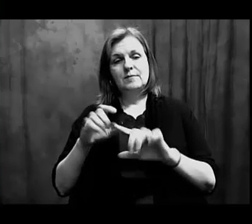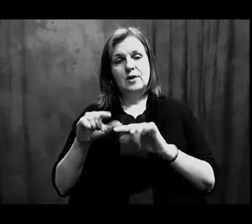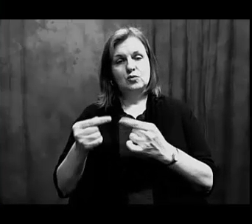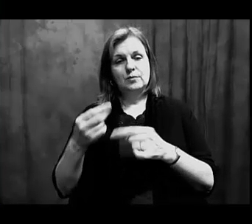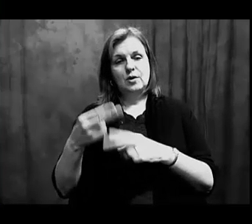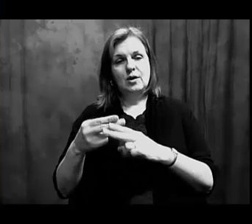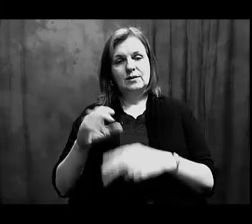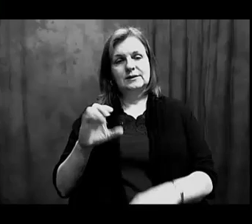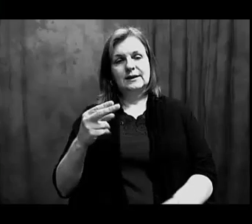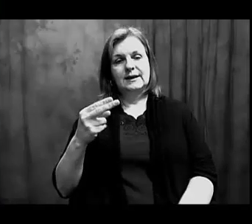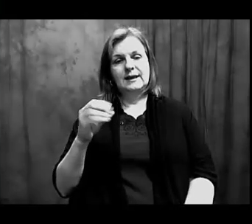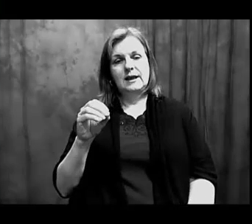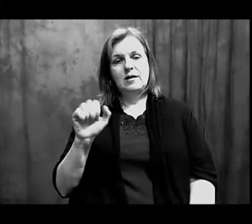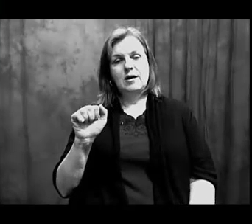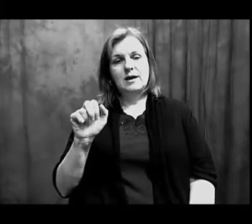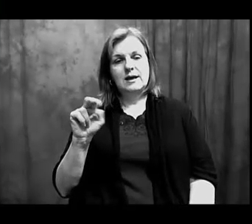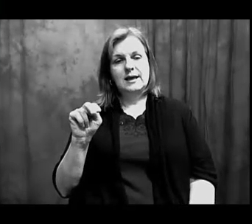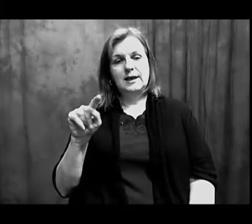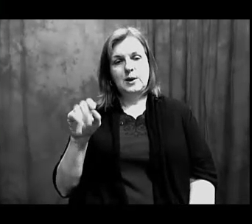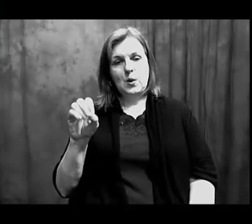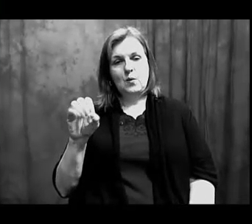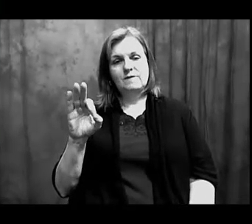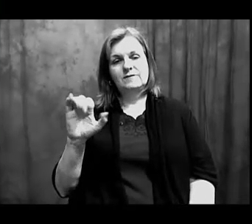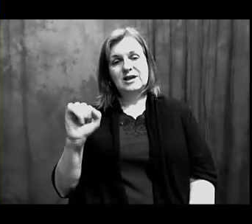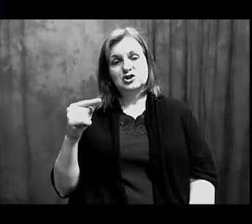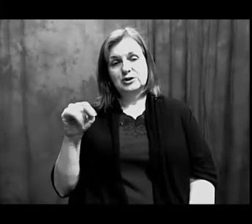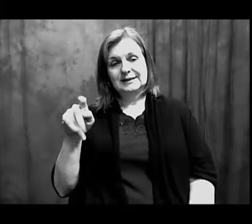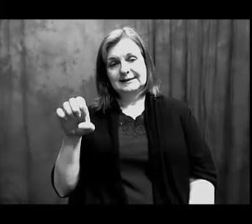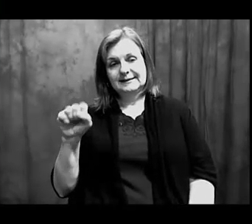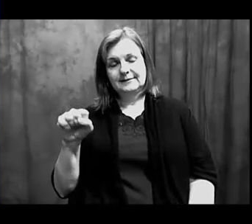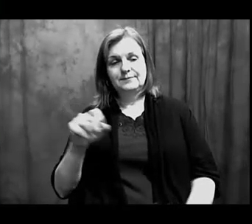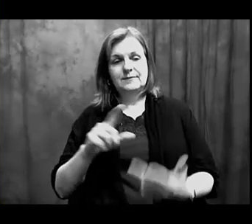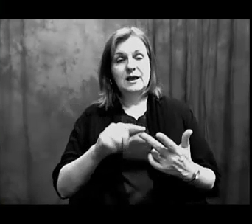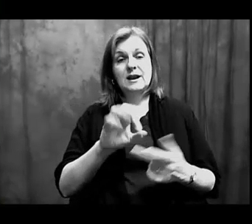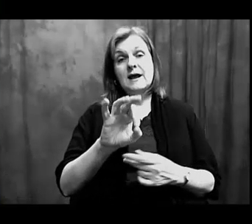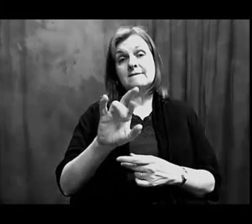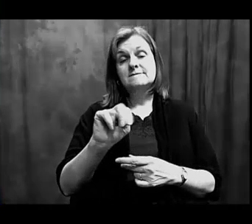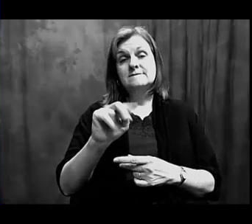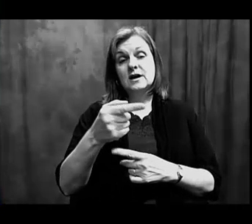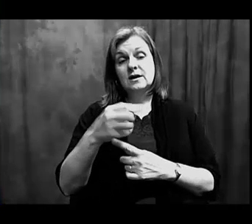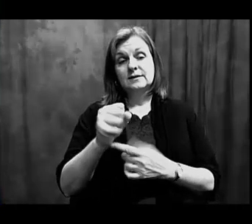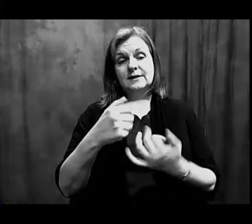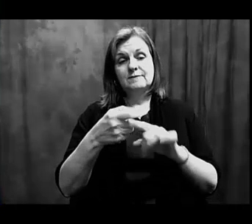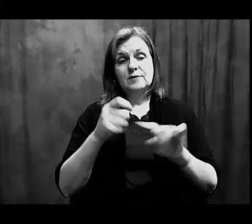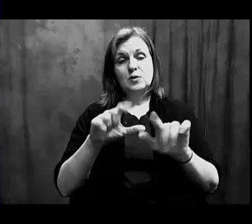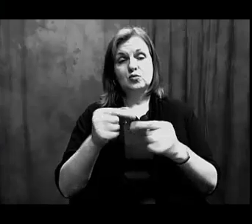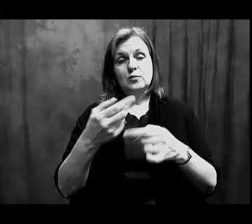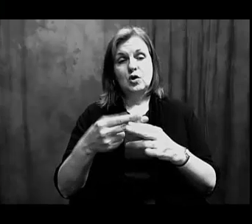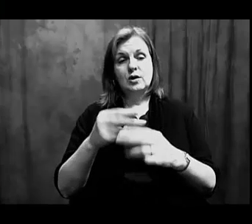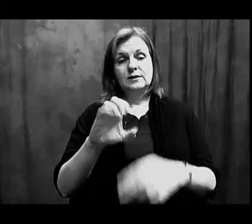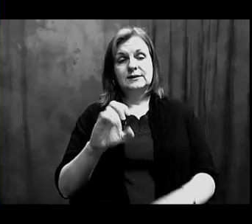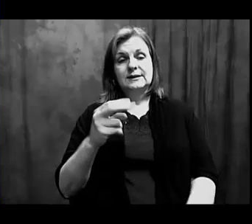as choanoflagellates and then fungus probably from a group known as chytrids and so when we look at